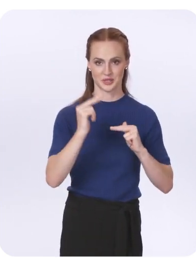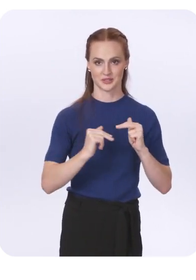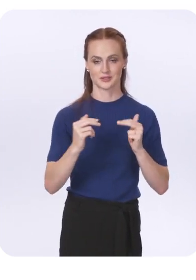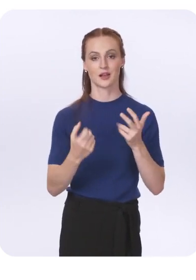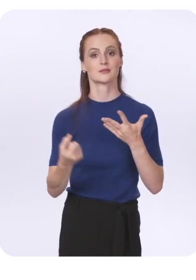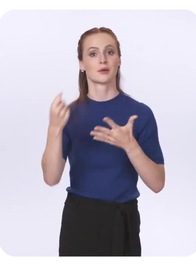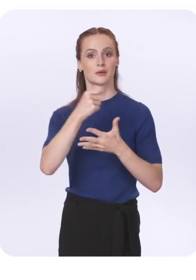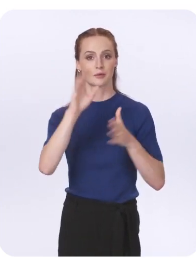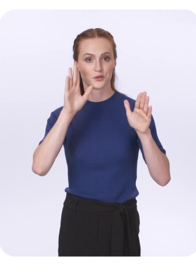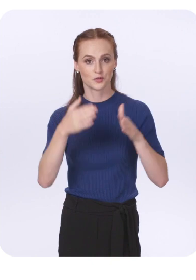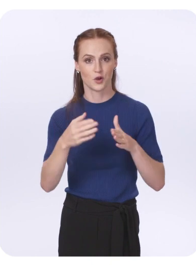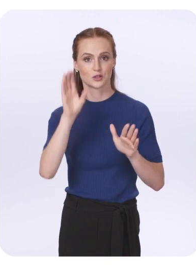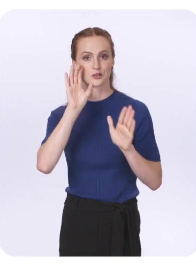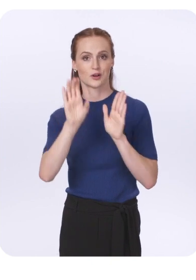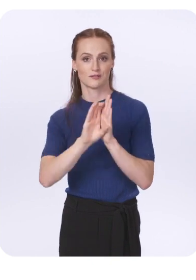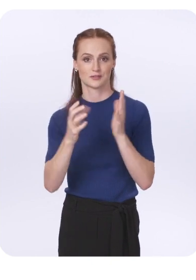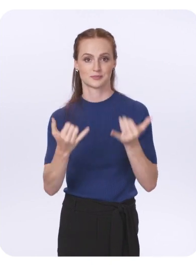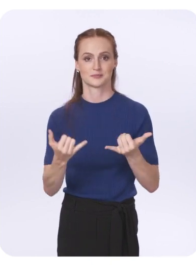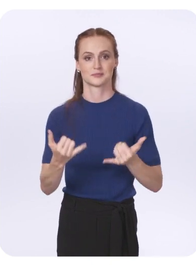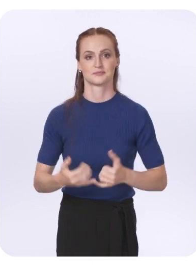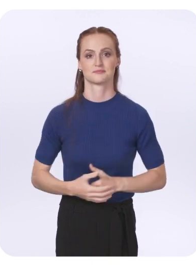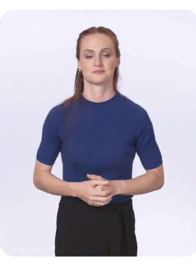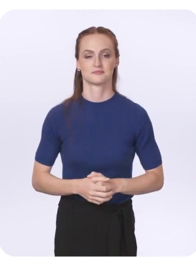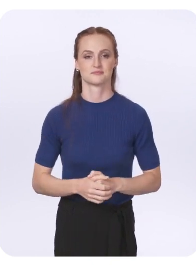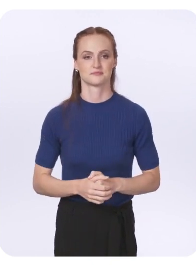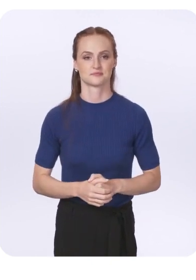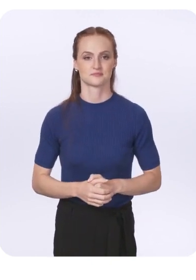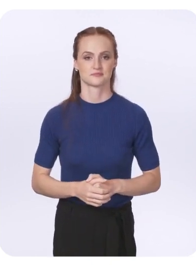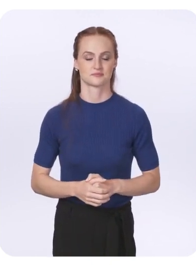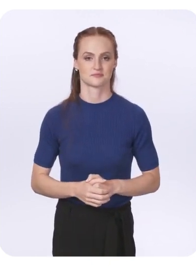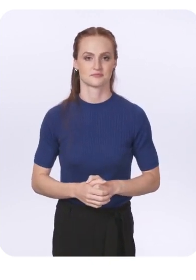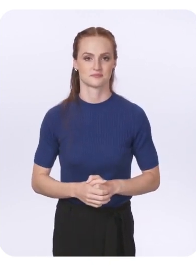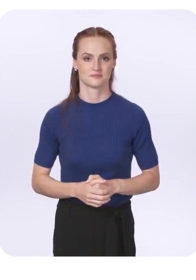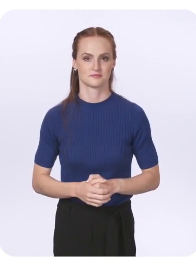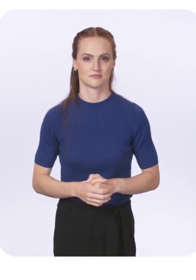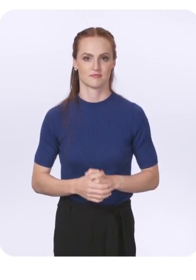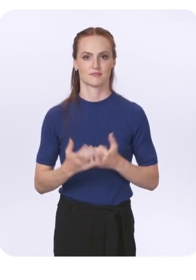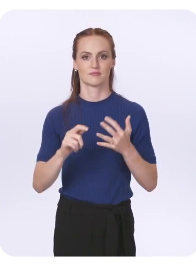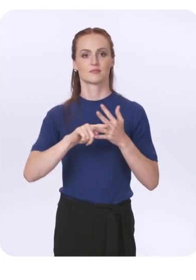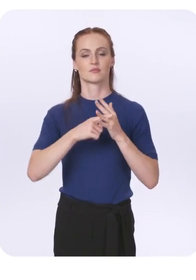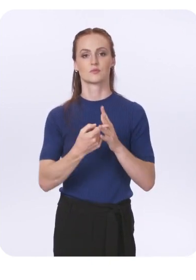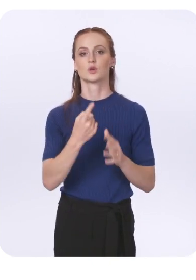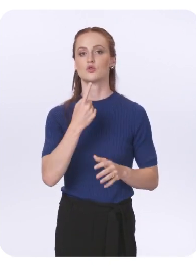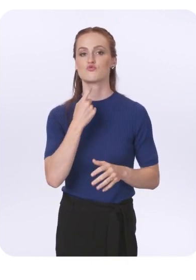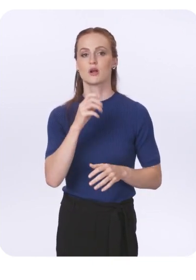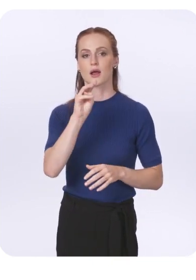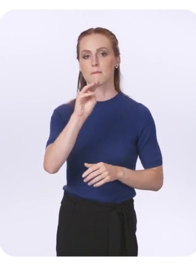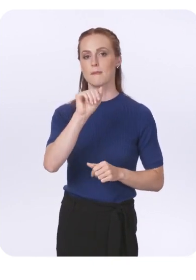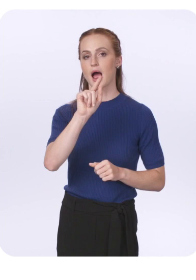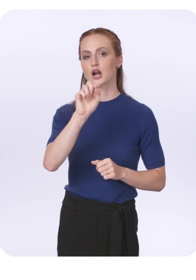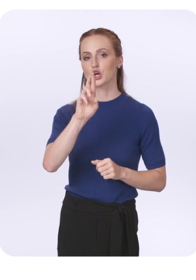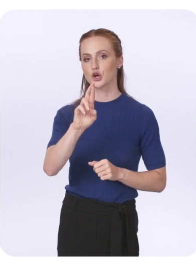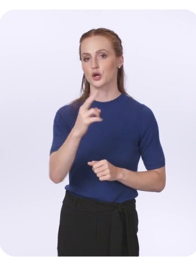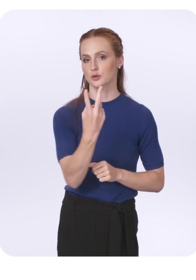And we’re going to primarily focus on graphics fidelity right now. Let’s start first with Red Matter 2,